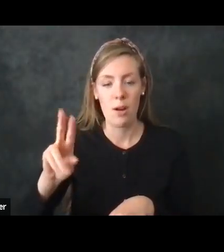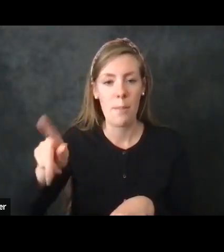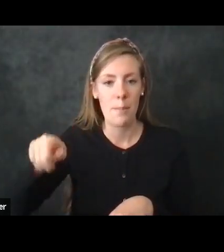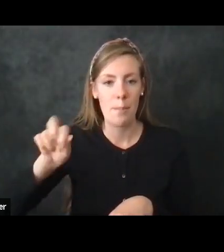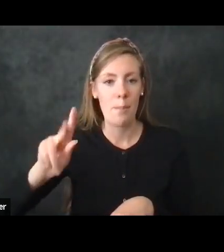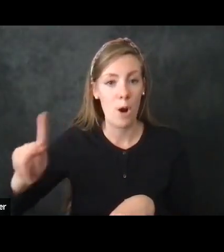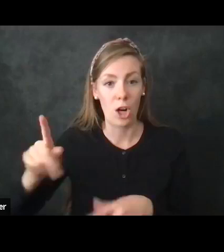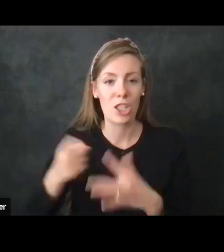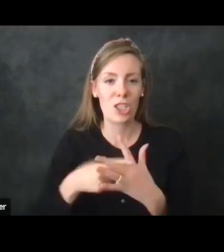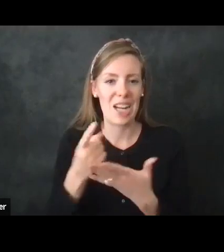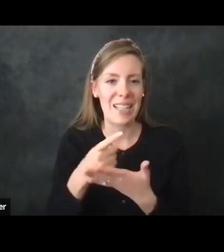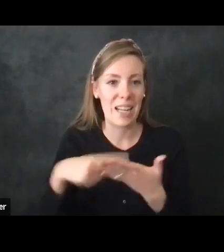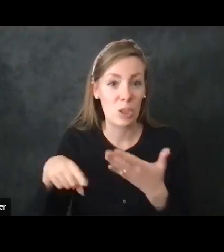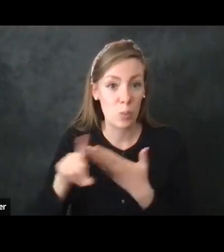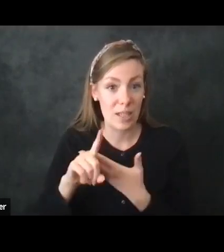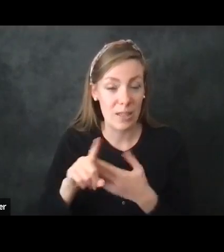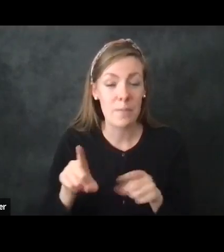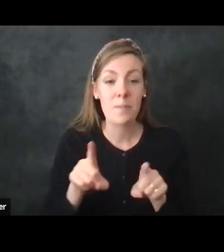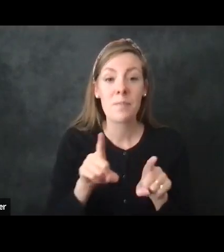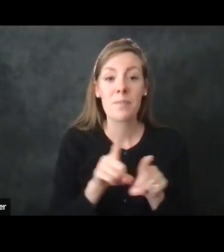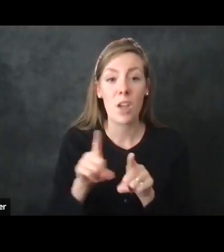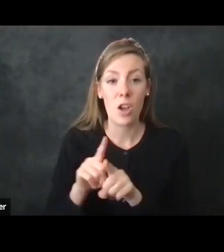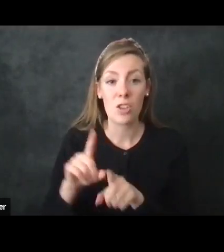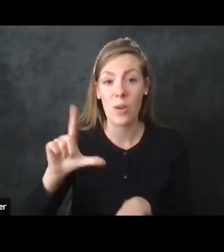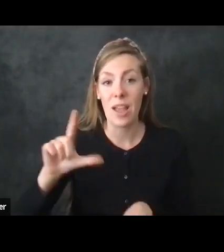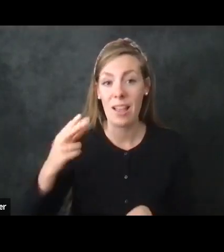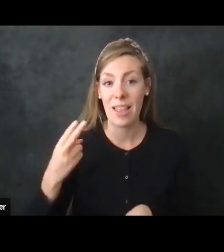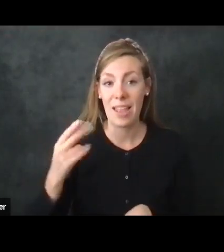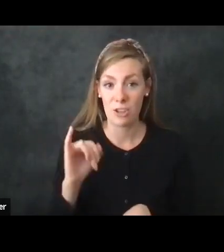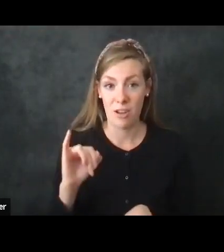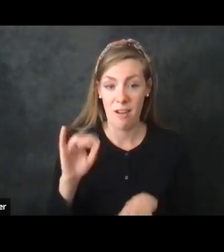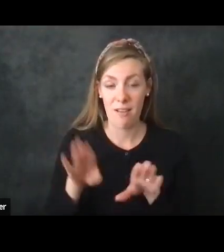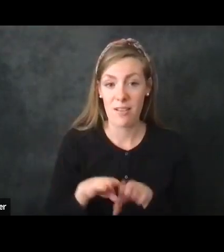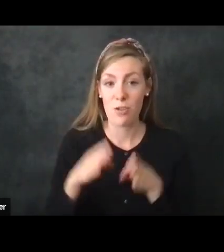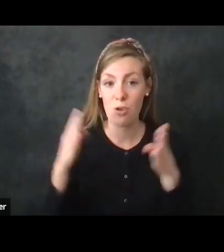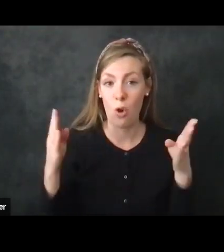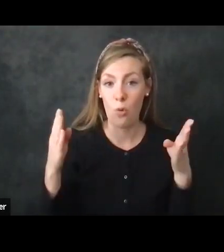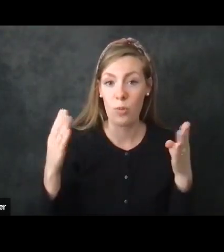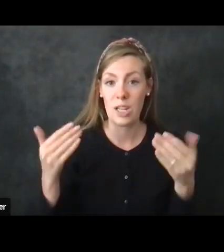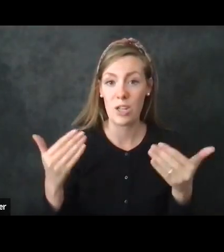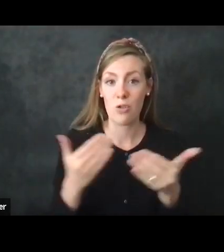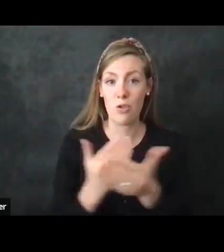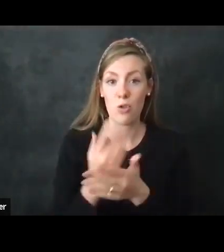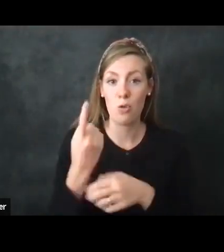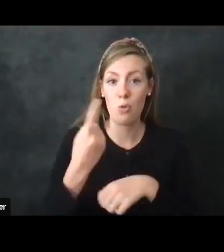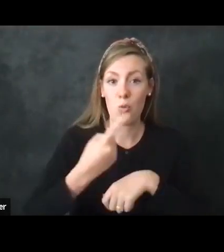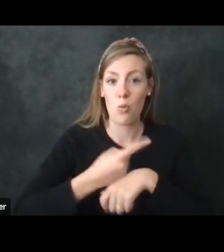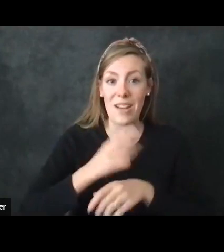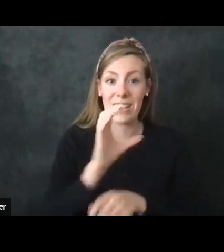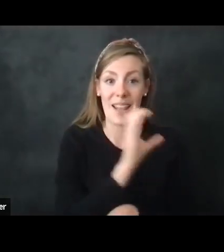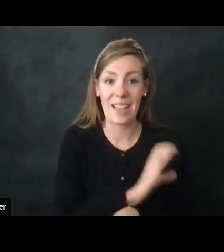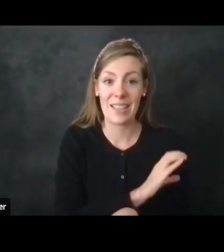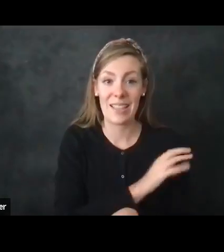In addition, Li is opening a new single day clinics on Mondays at Montero